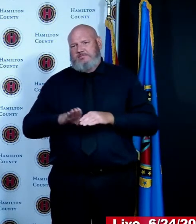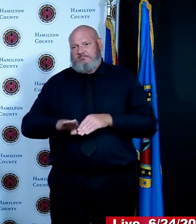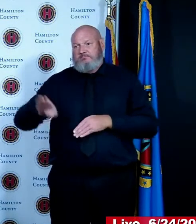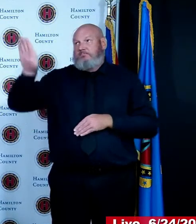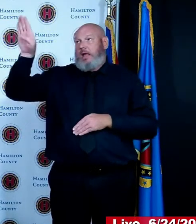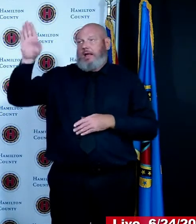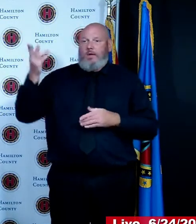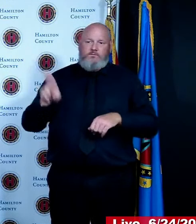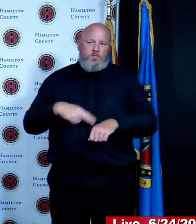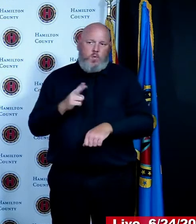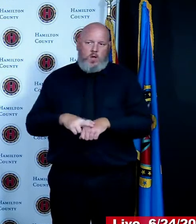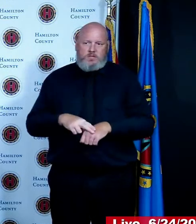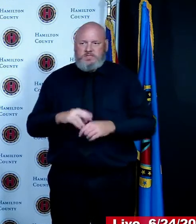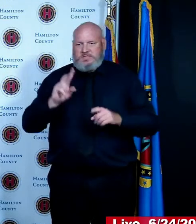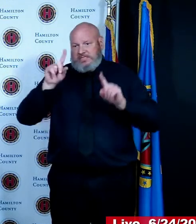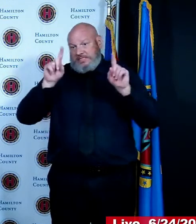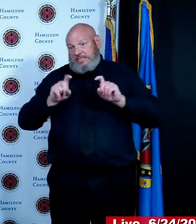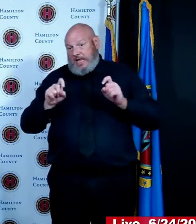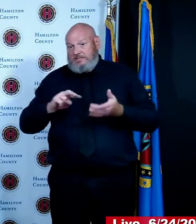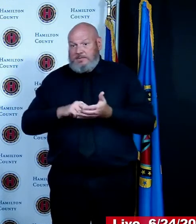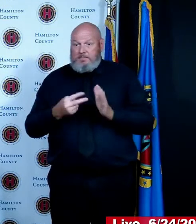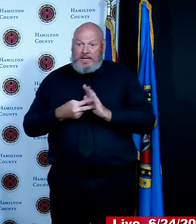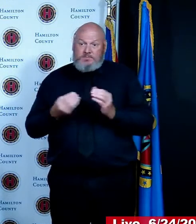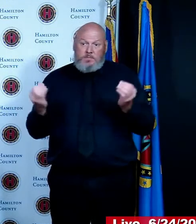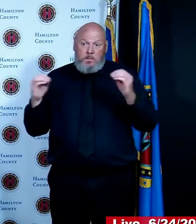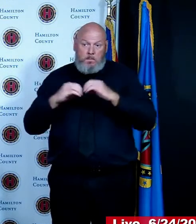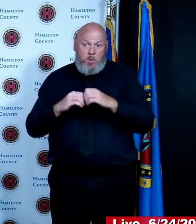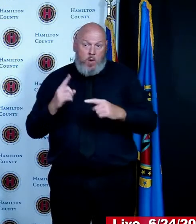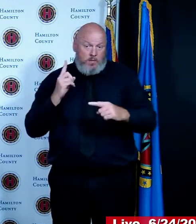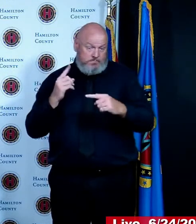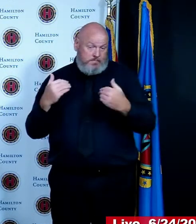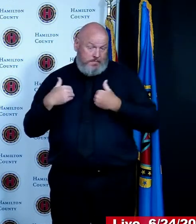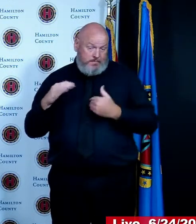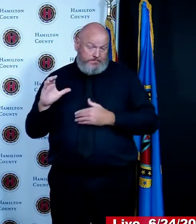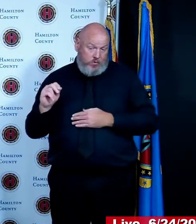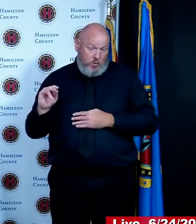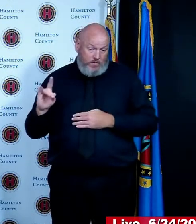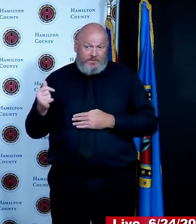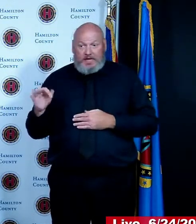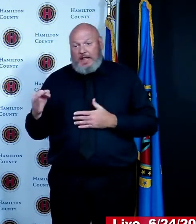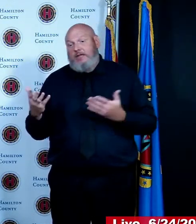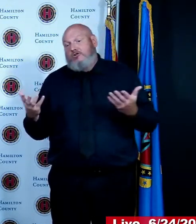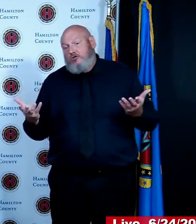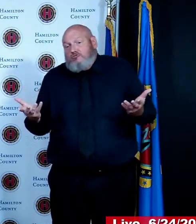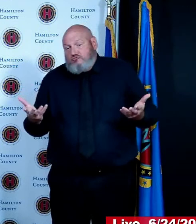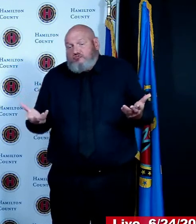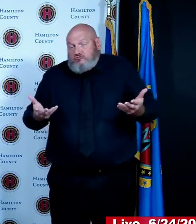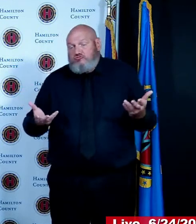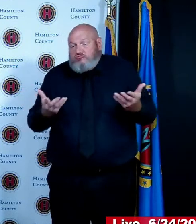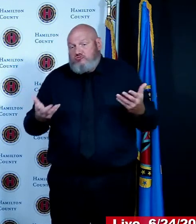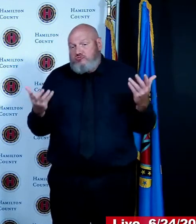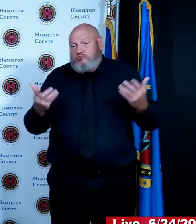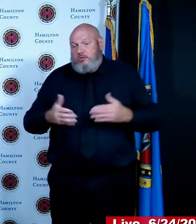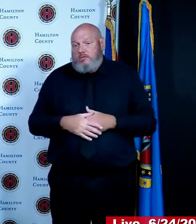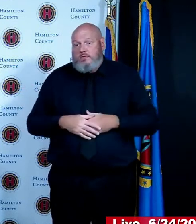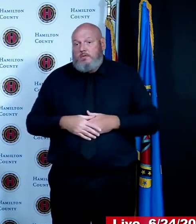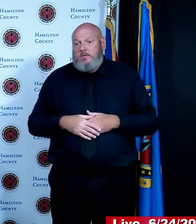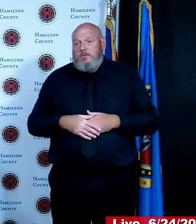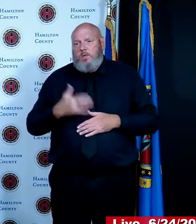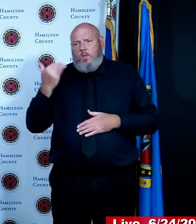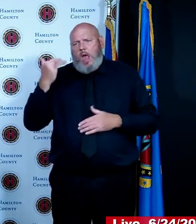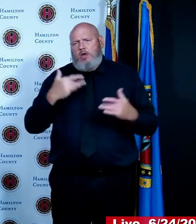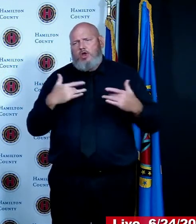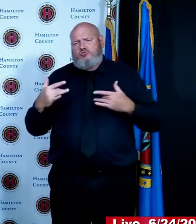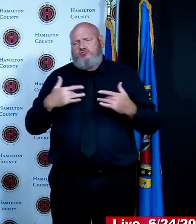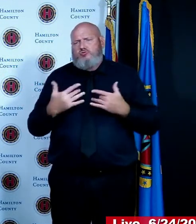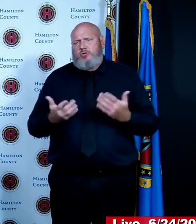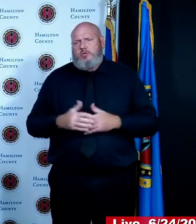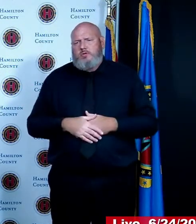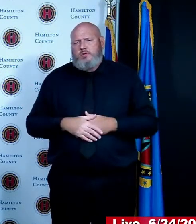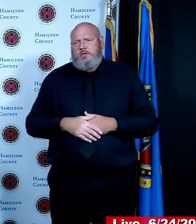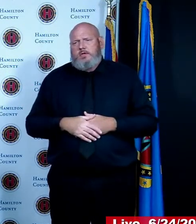radically your number of tests so truly why the concern hospitalization number